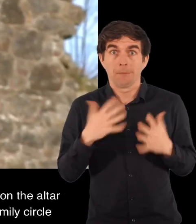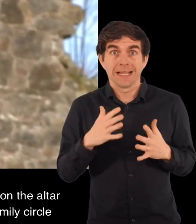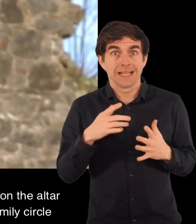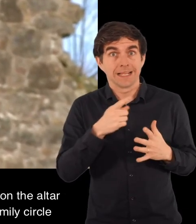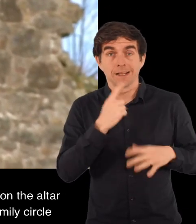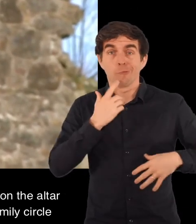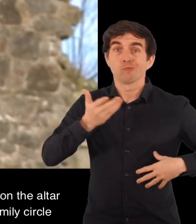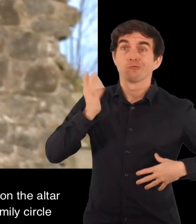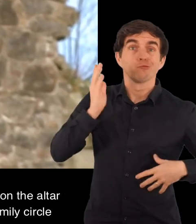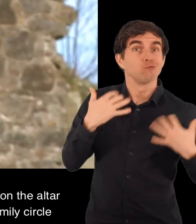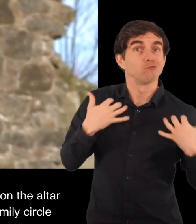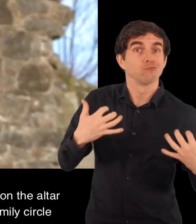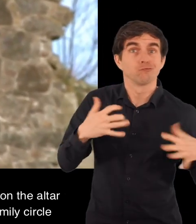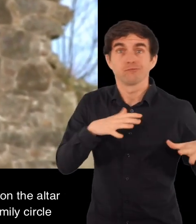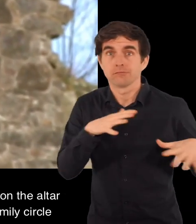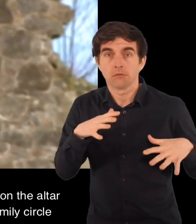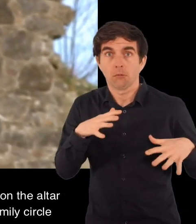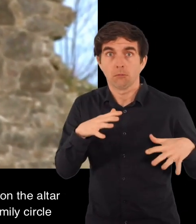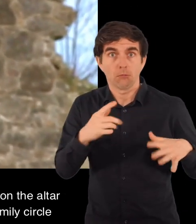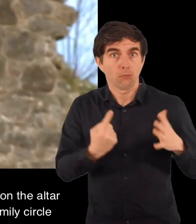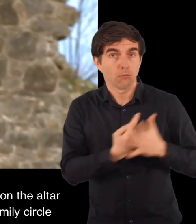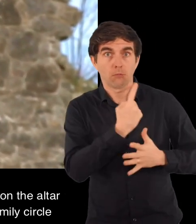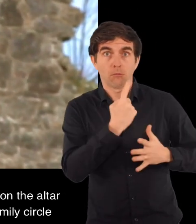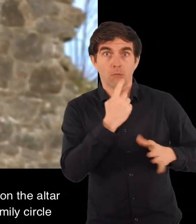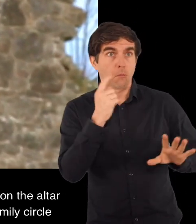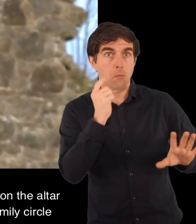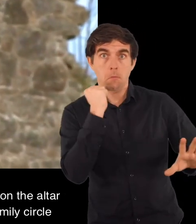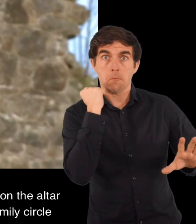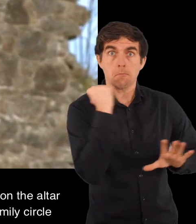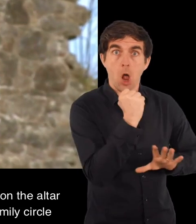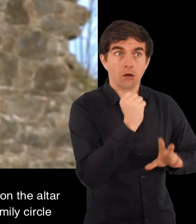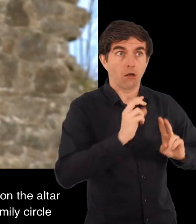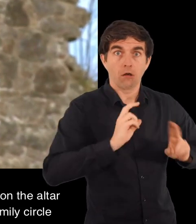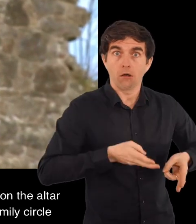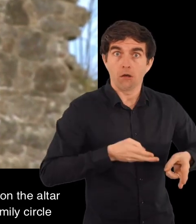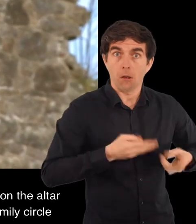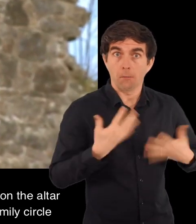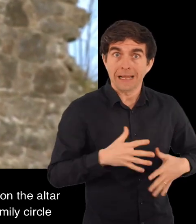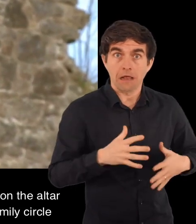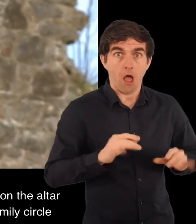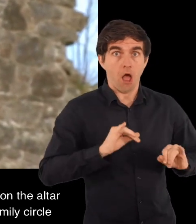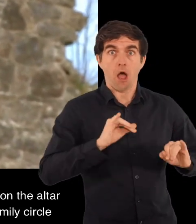Maguires was actually murdered on the altar of the ancient church and his family circle